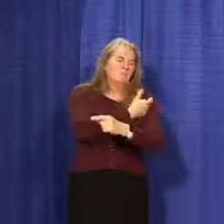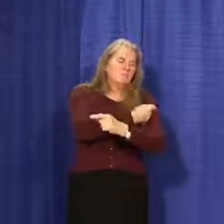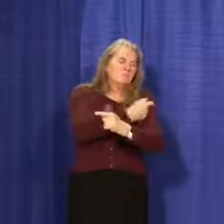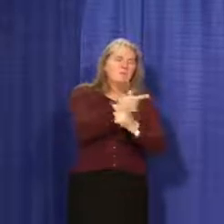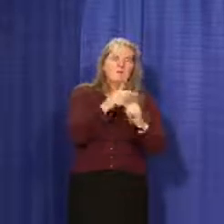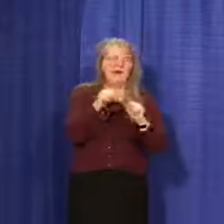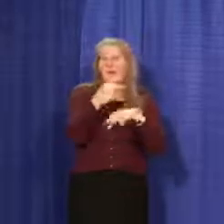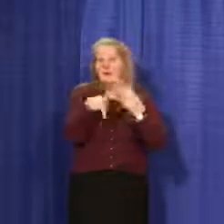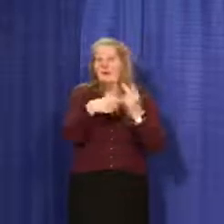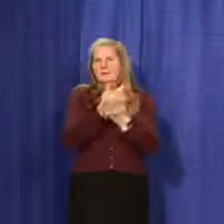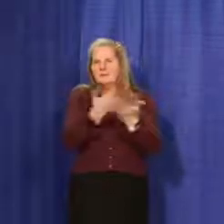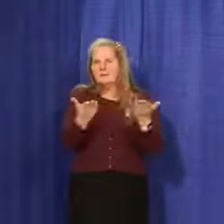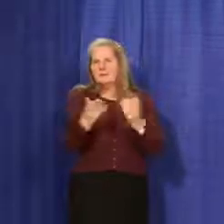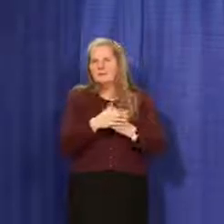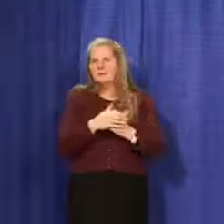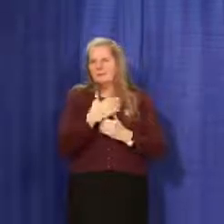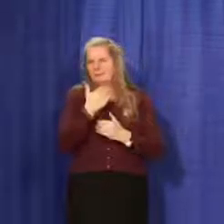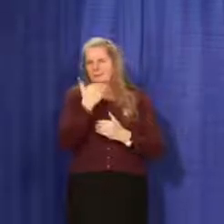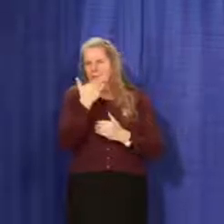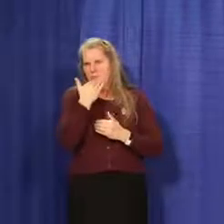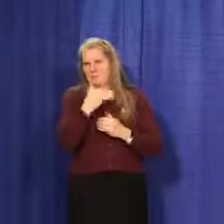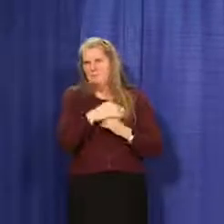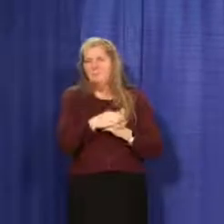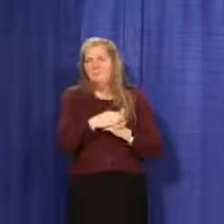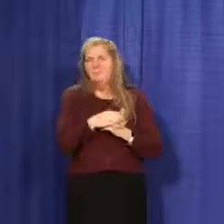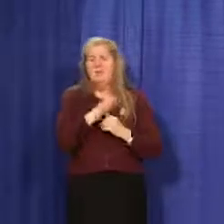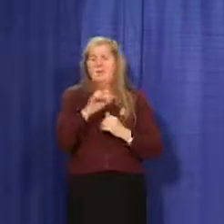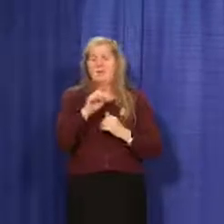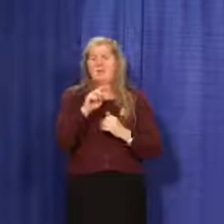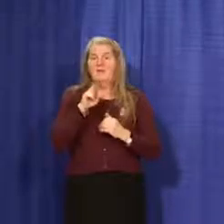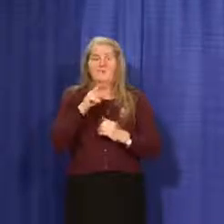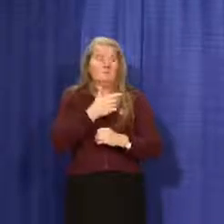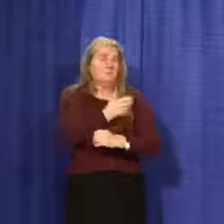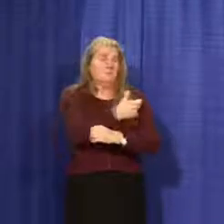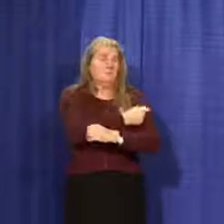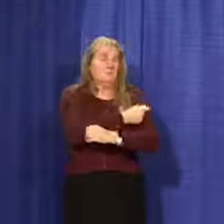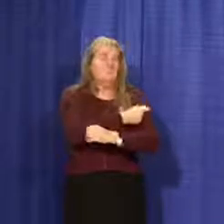various kinds. So influenza vaccine is probably